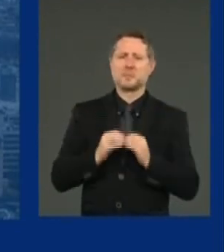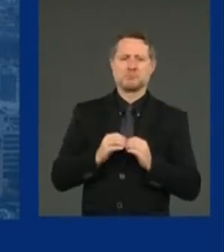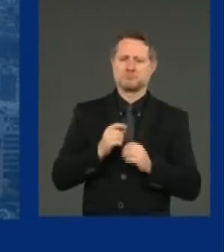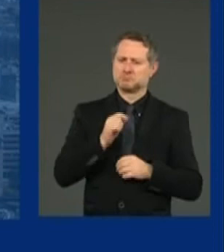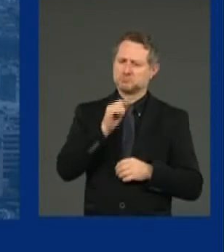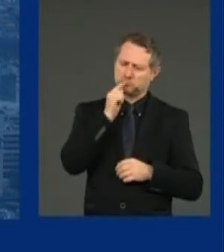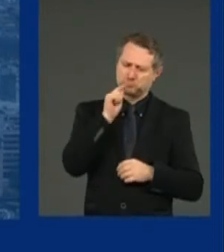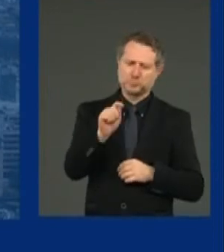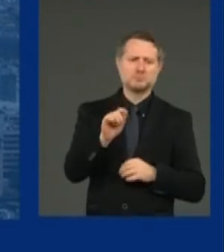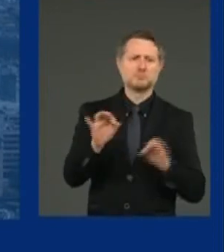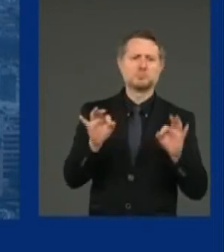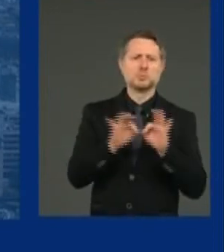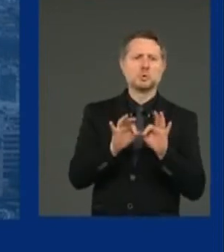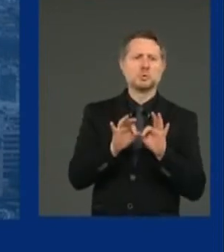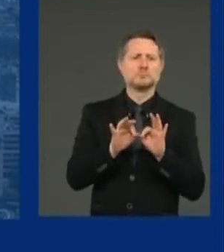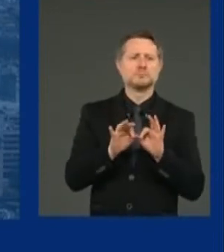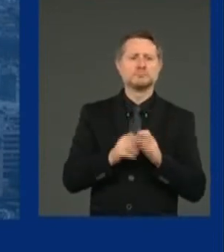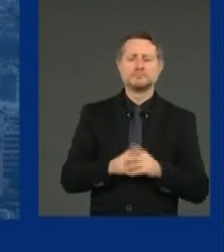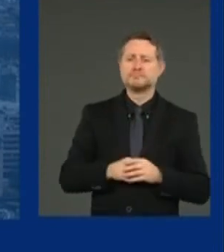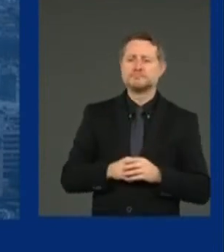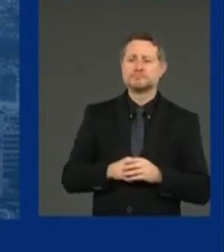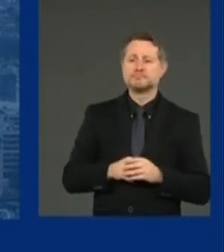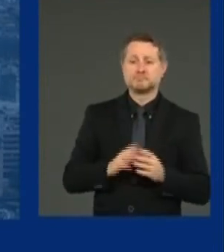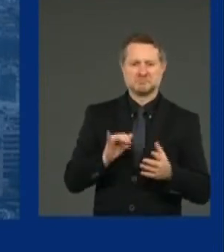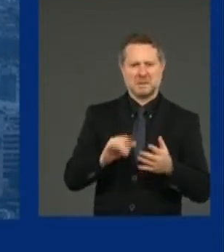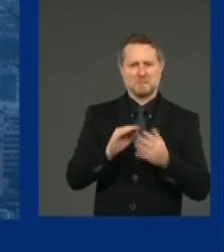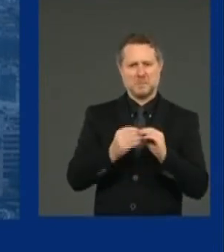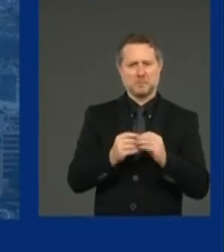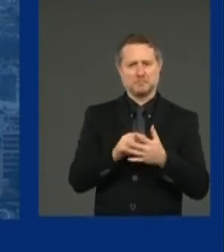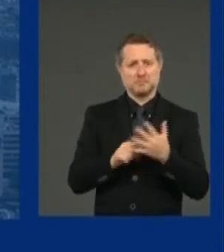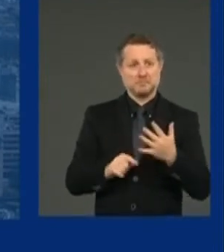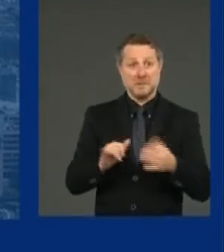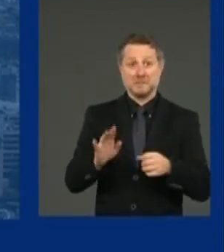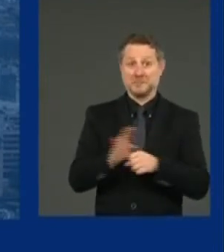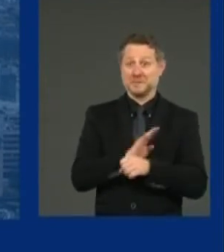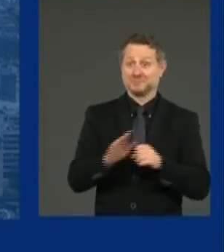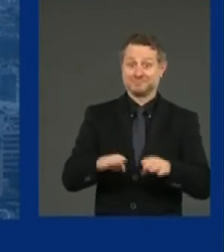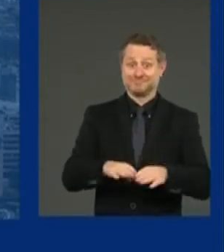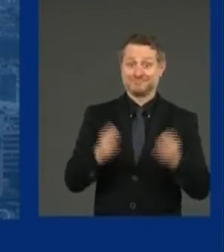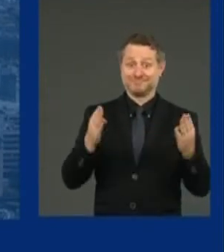AS A MATTER OF MATH. IT IS NUMBERS AND IT IS MATH.